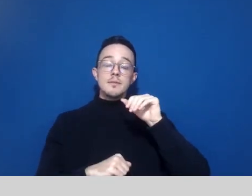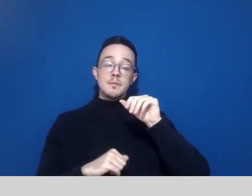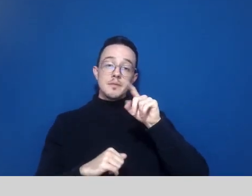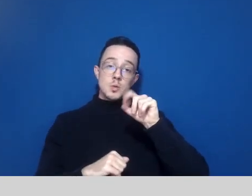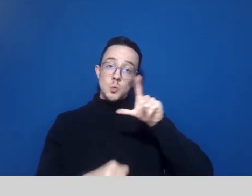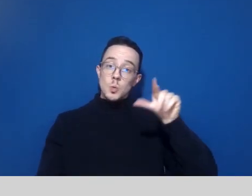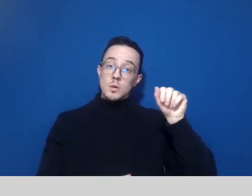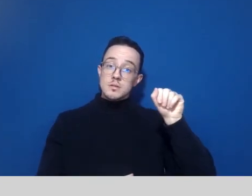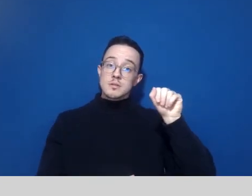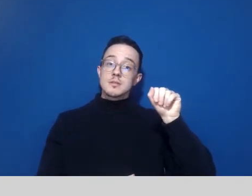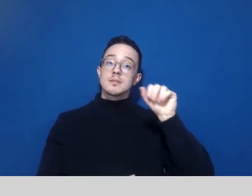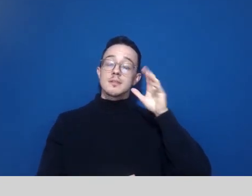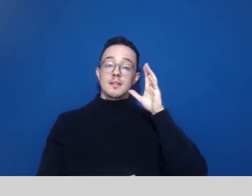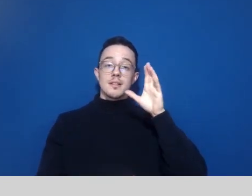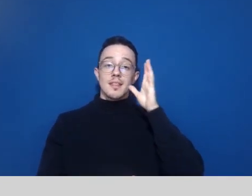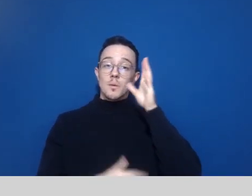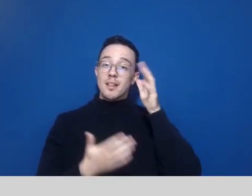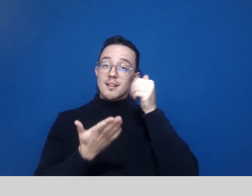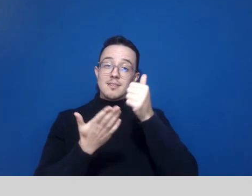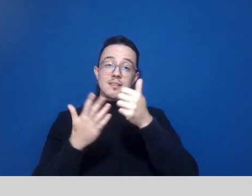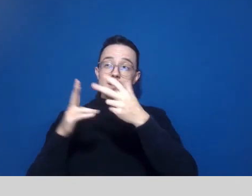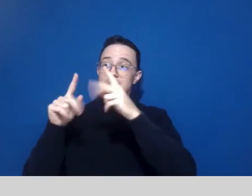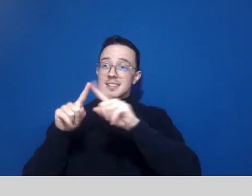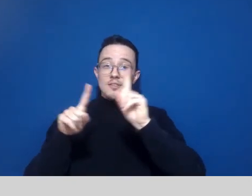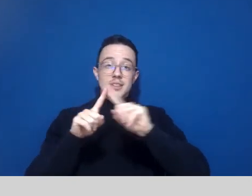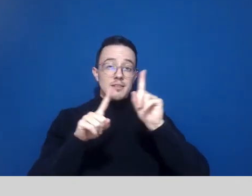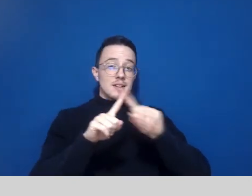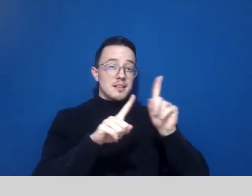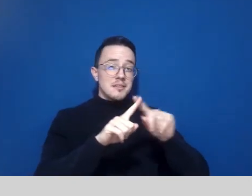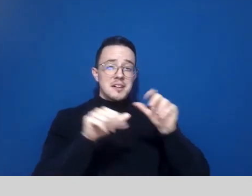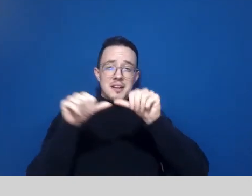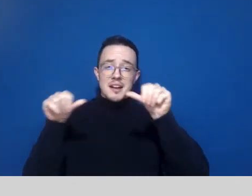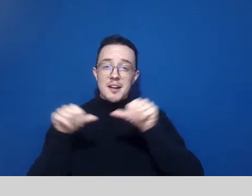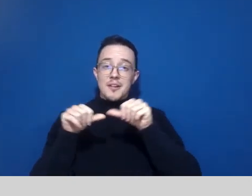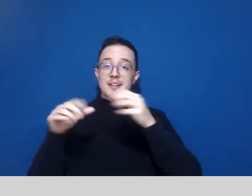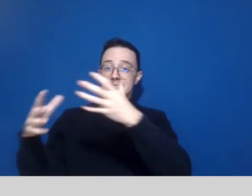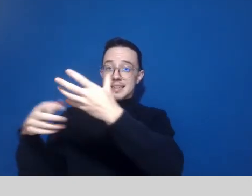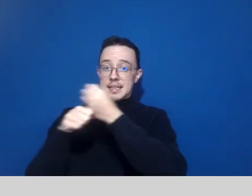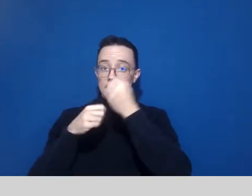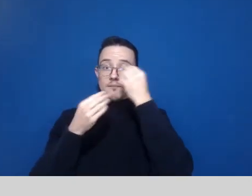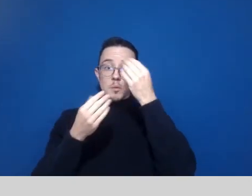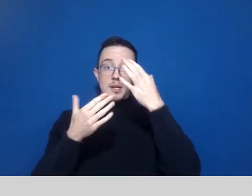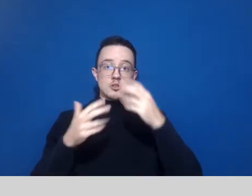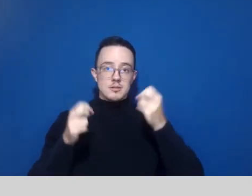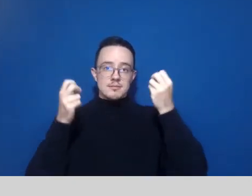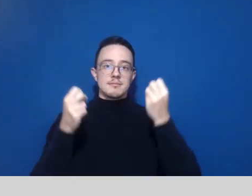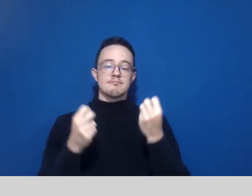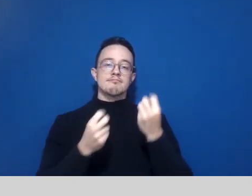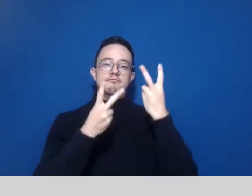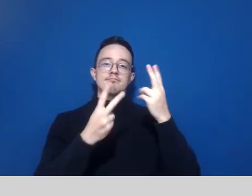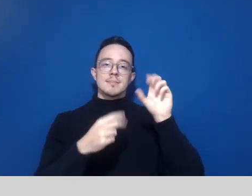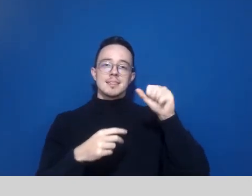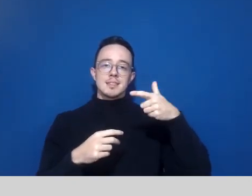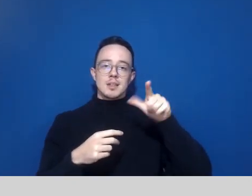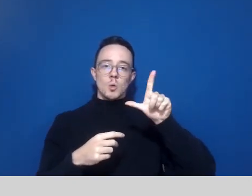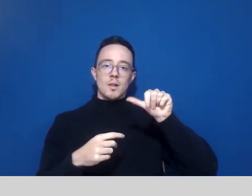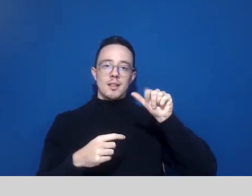but tools for getting data from all of these different sources and loading them into SQLite databases so that we can join them together